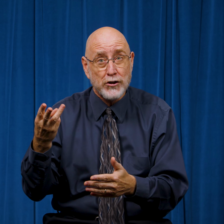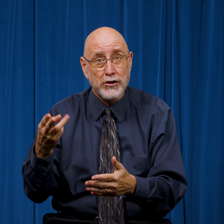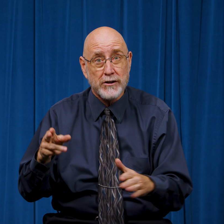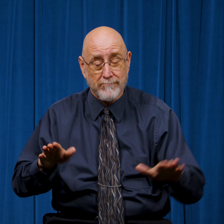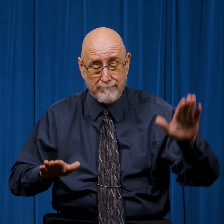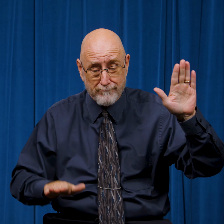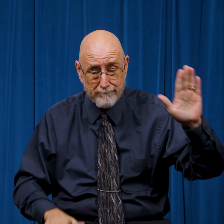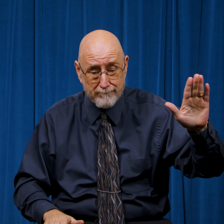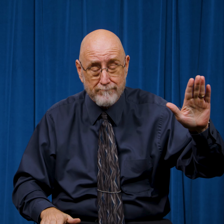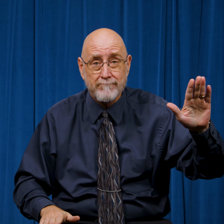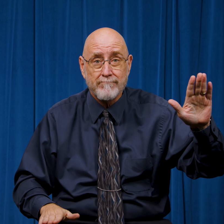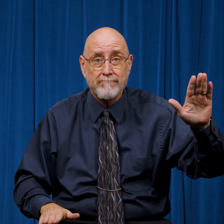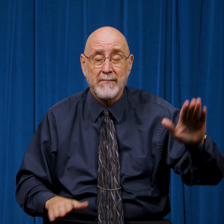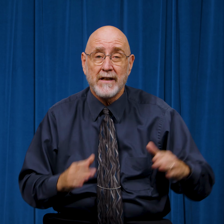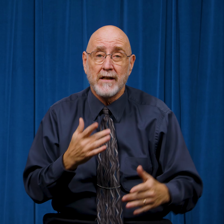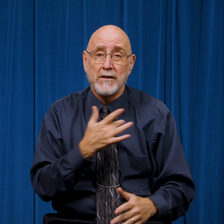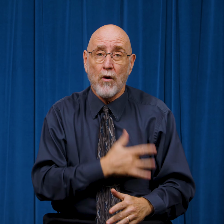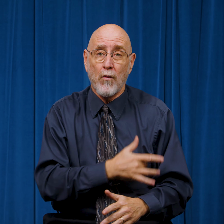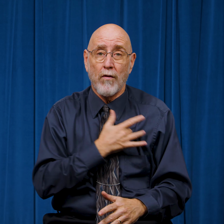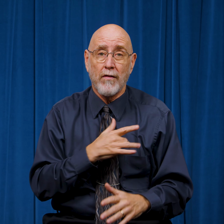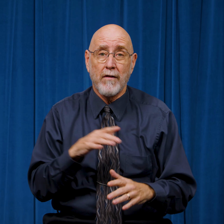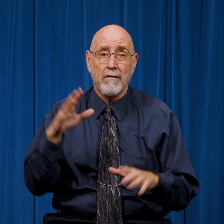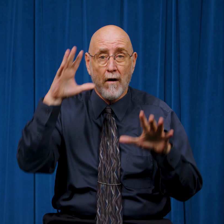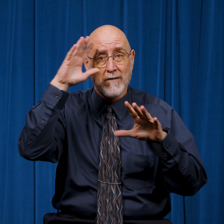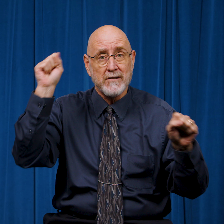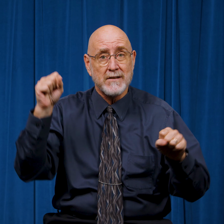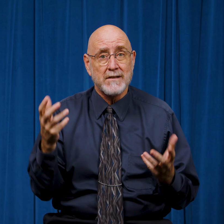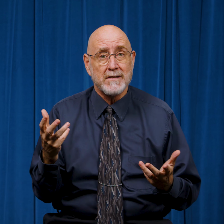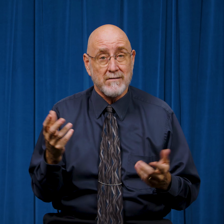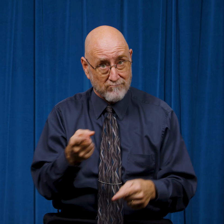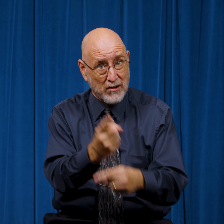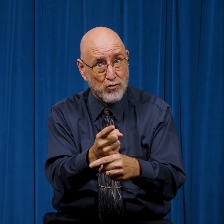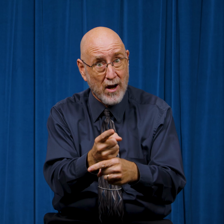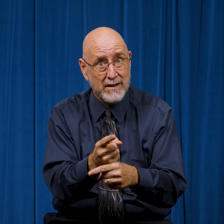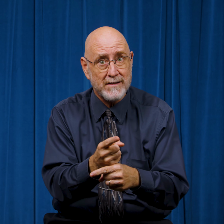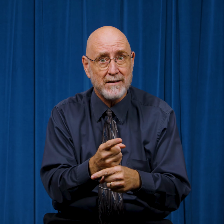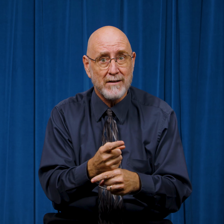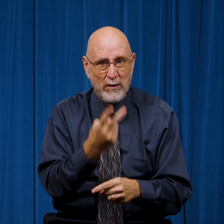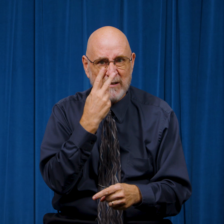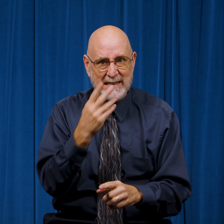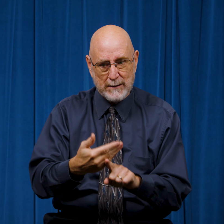when taking his oath of office. That's right, just as we have seen in previous lessons